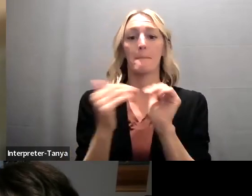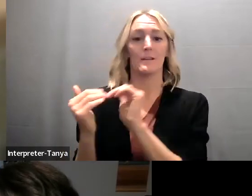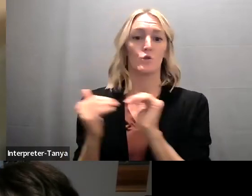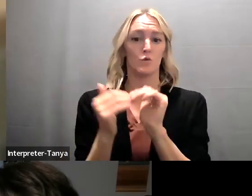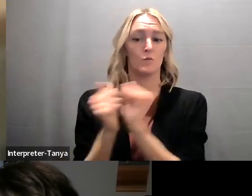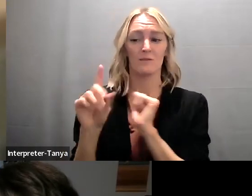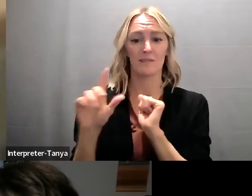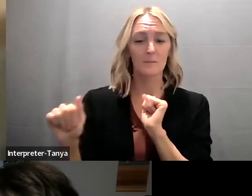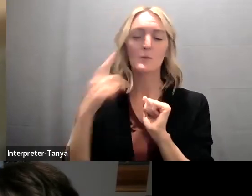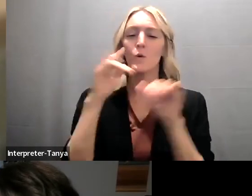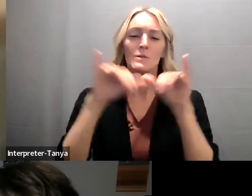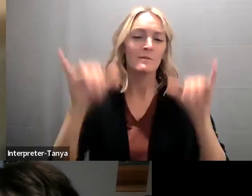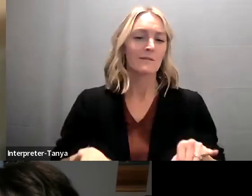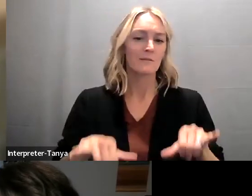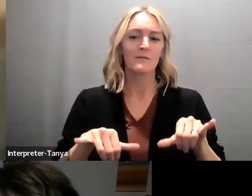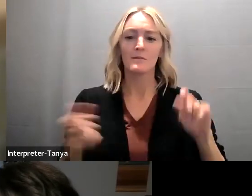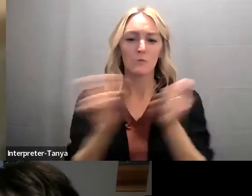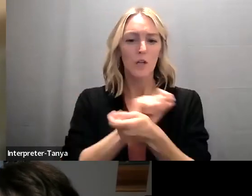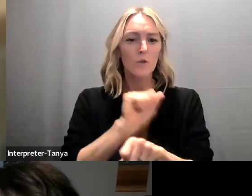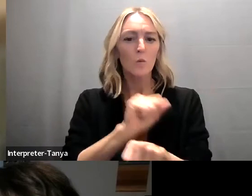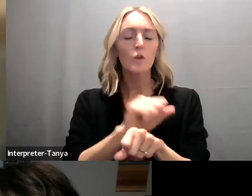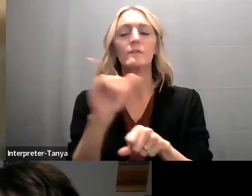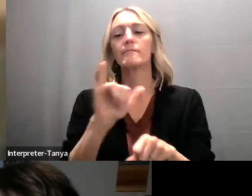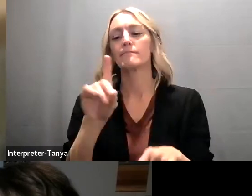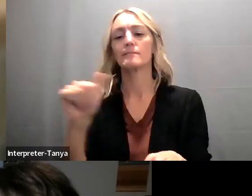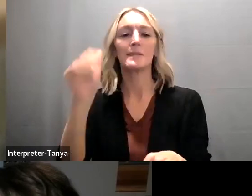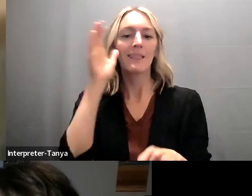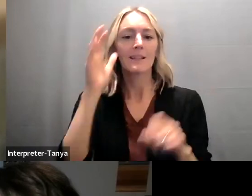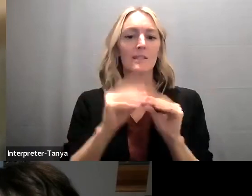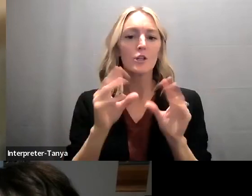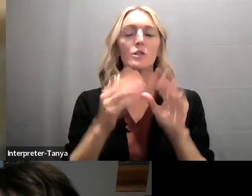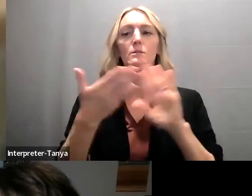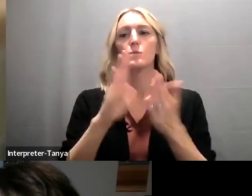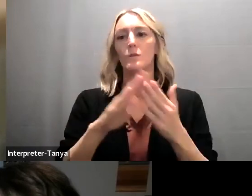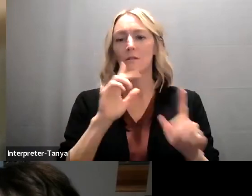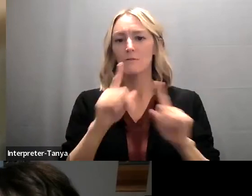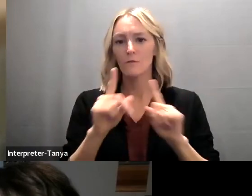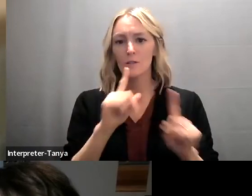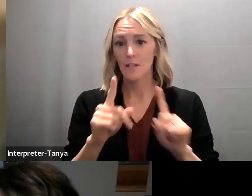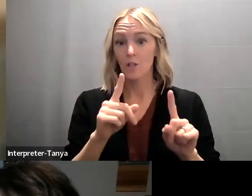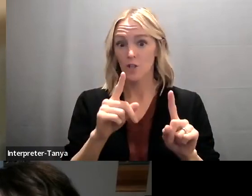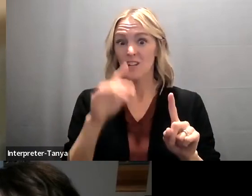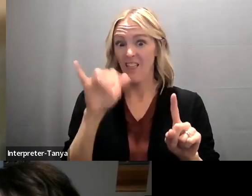change work oh disability listening session or community conversations, we always as best